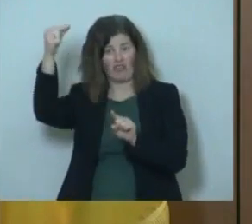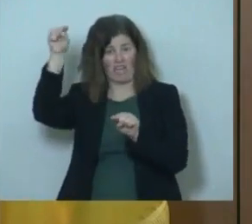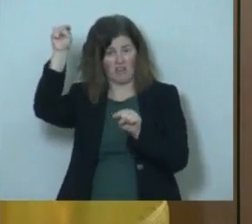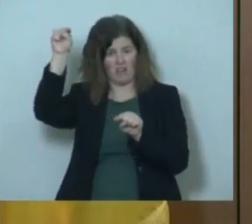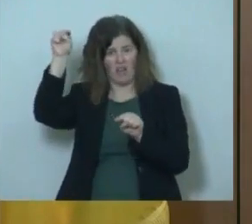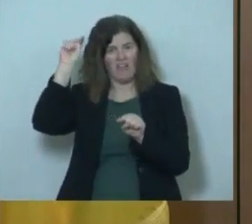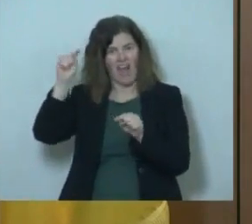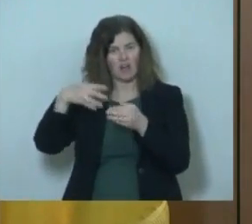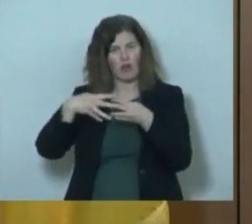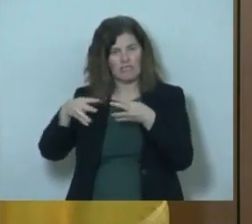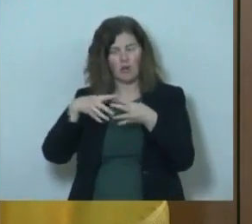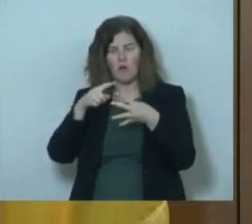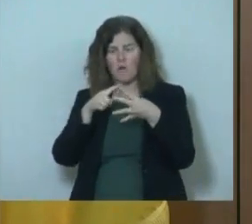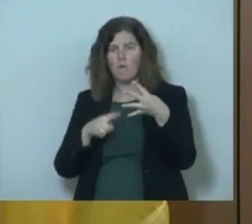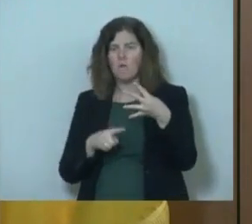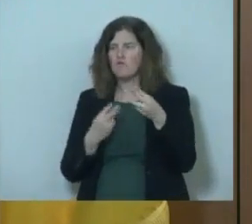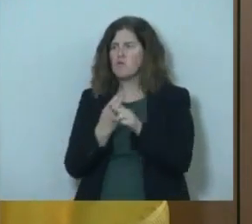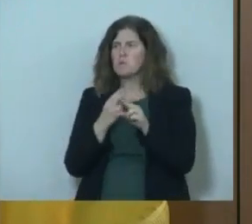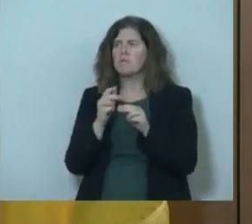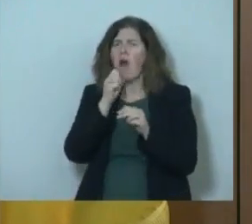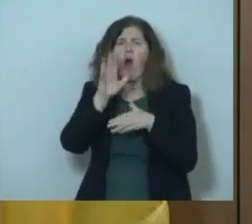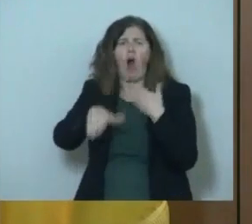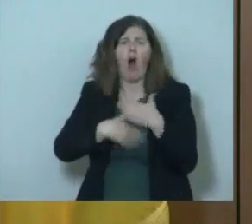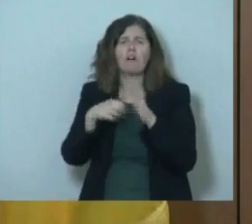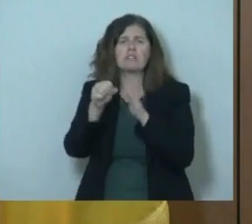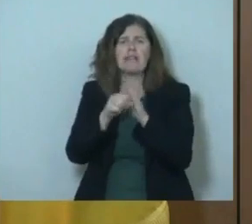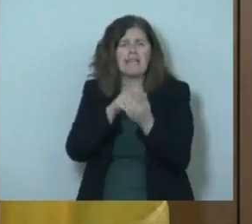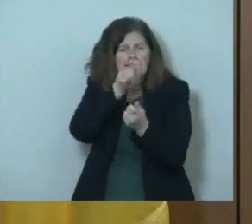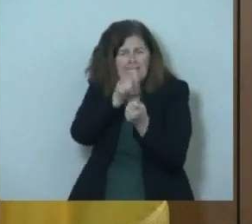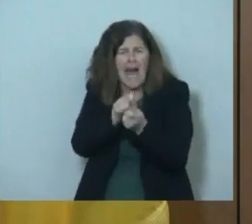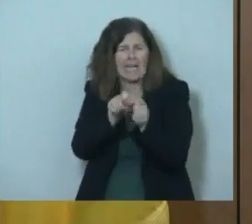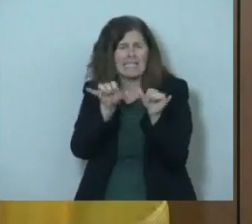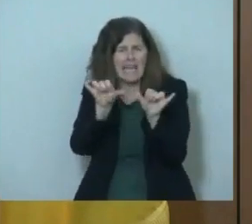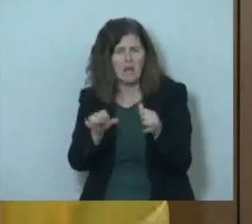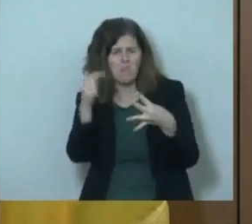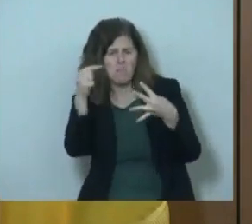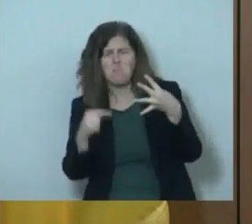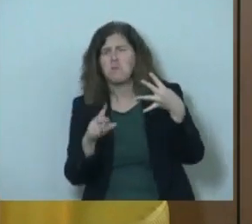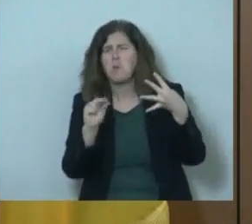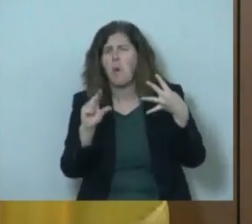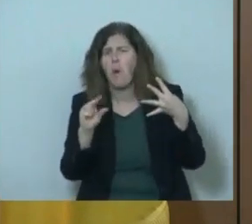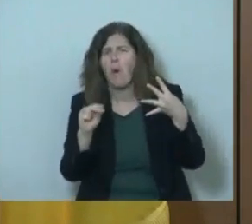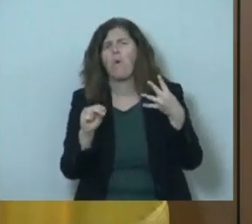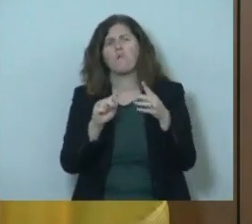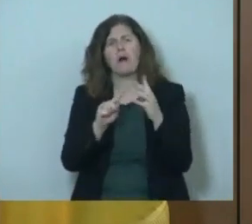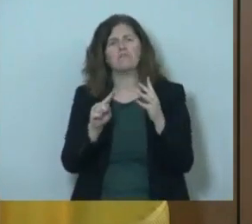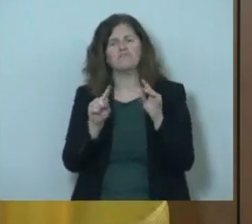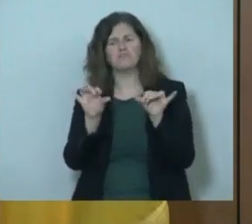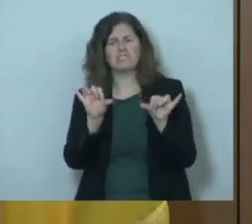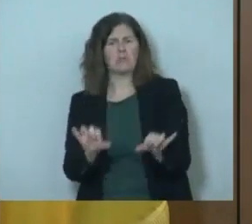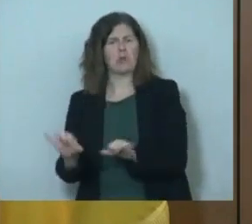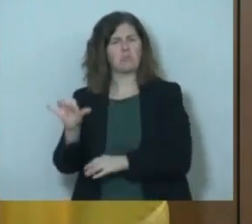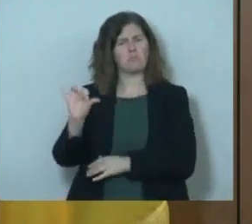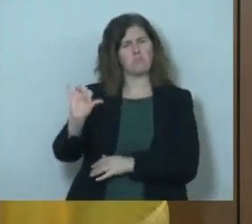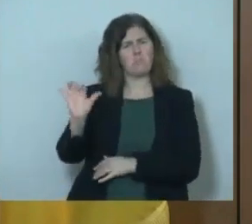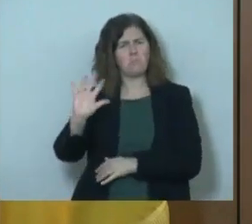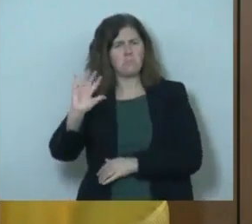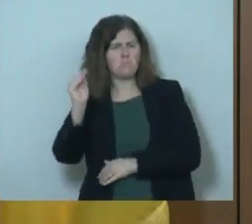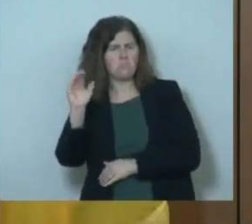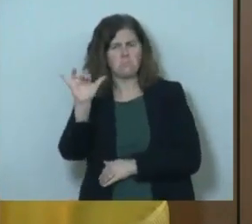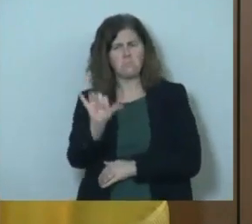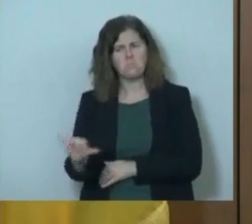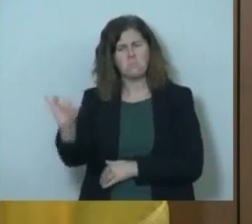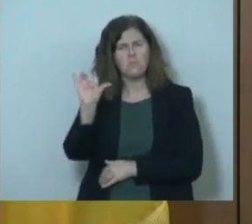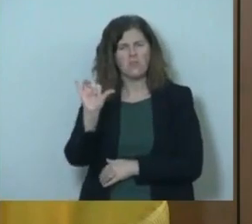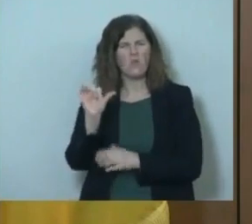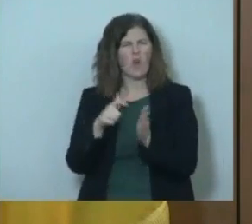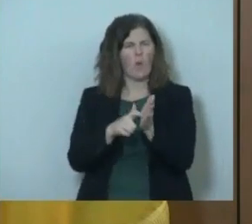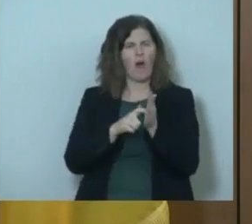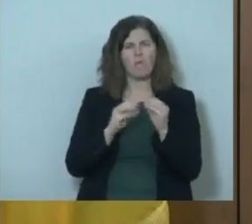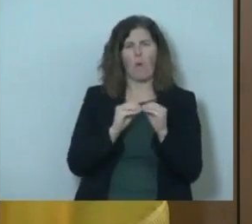IN IT THAT ONE SLIDE THAT SHOWED NEW MEXICO AS A GREEN WITH MICHIGAN, THE GATING CRITERIA IS WIDELY HELD.